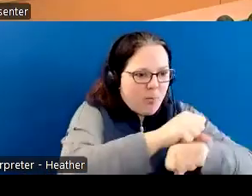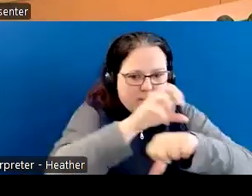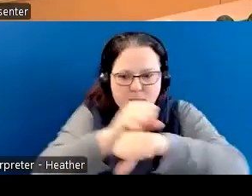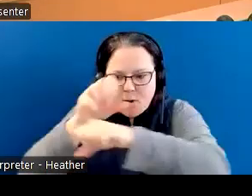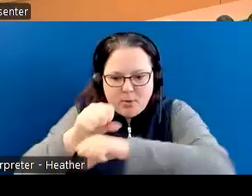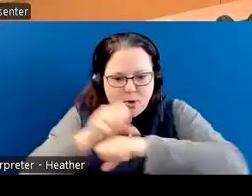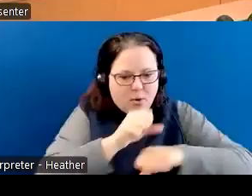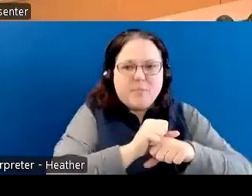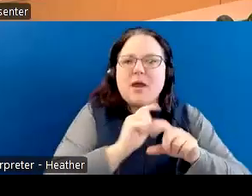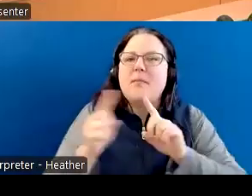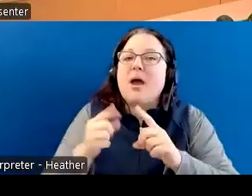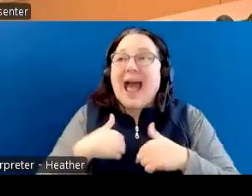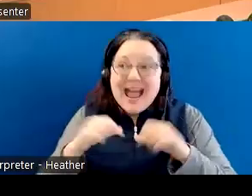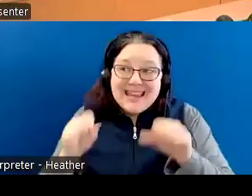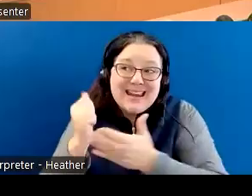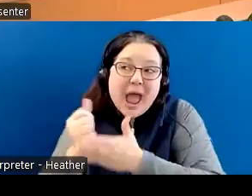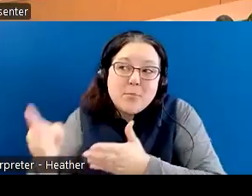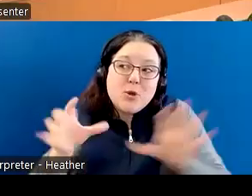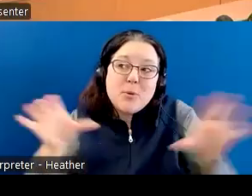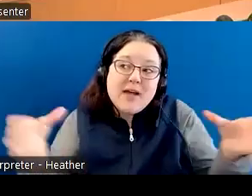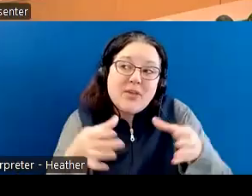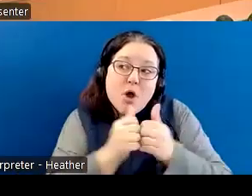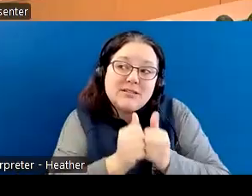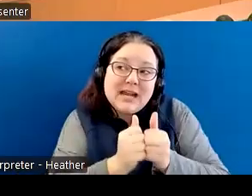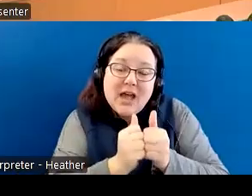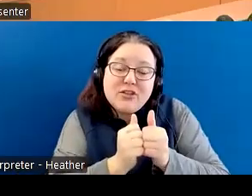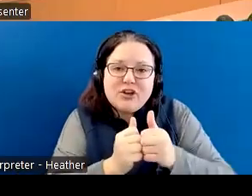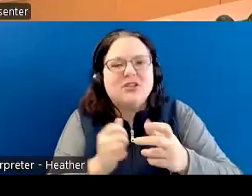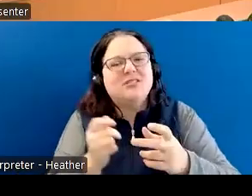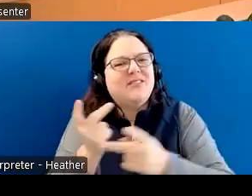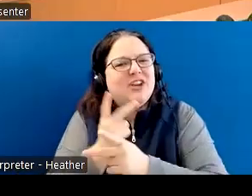is in one room as a collective helping them figure out what the common goal is.